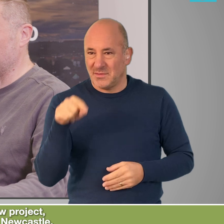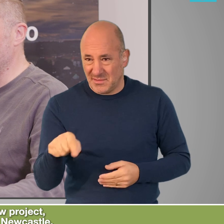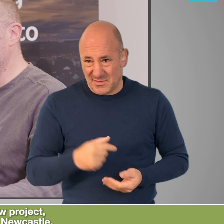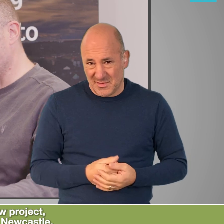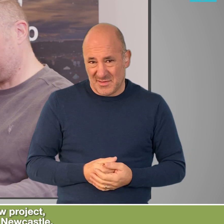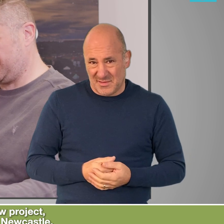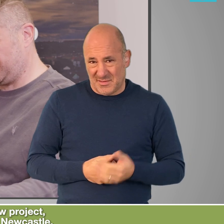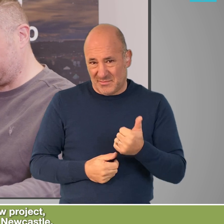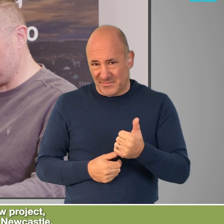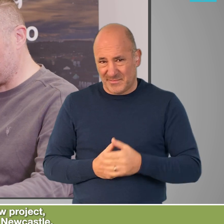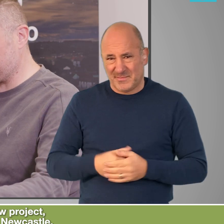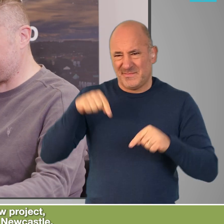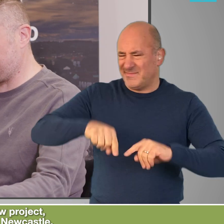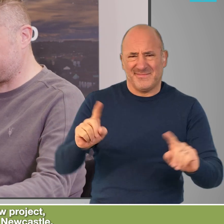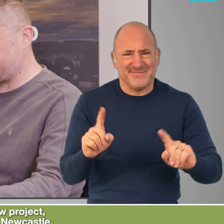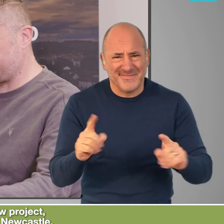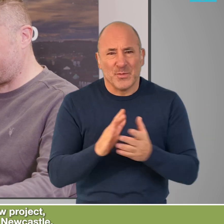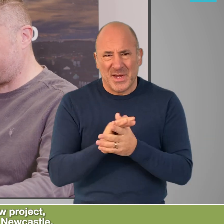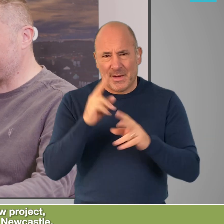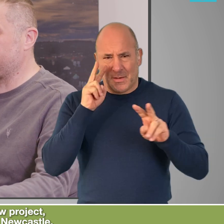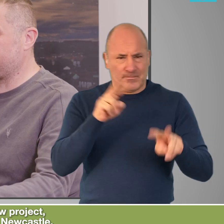a new role on a new project, which is Blue Green Newcastle,